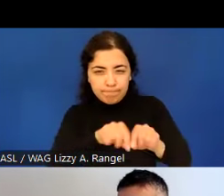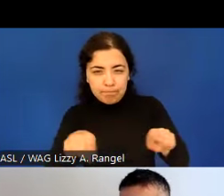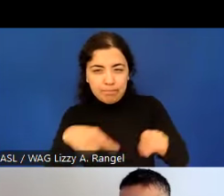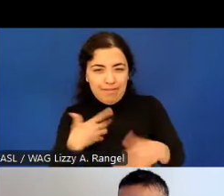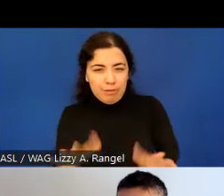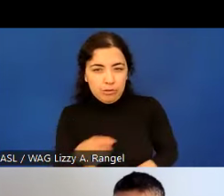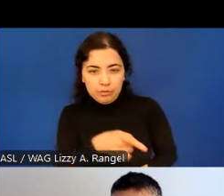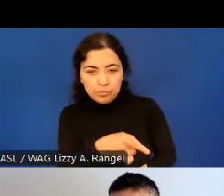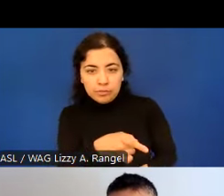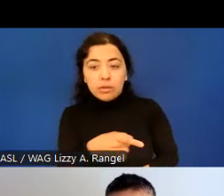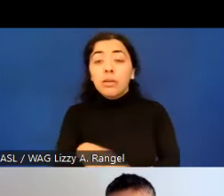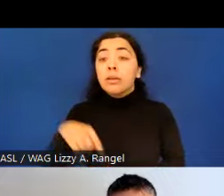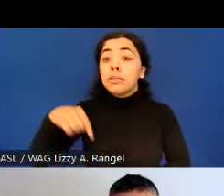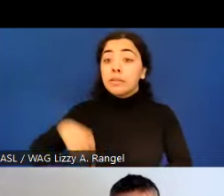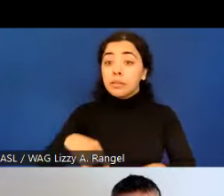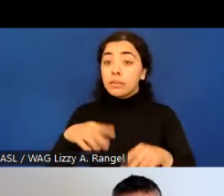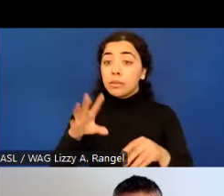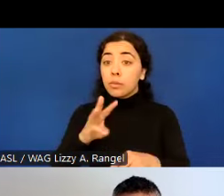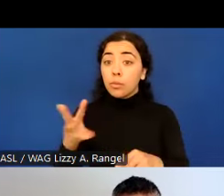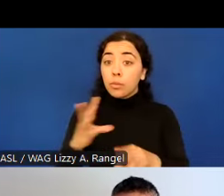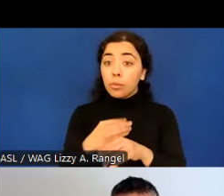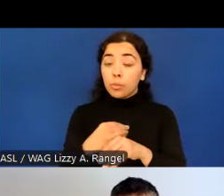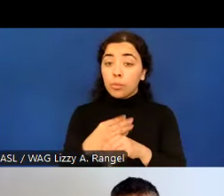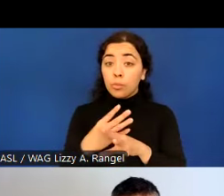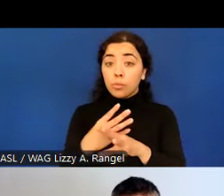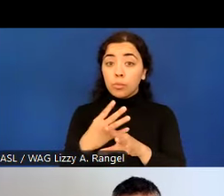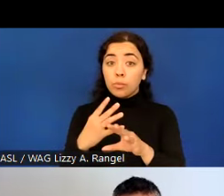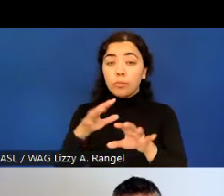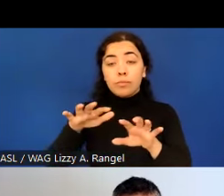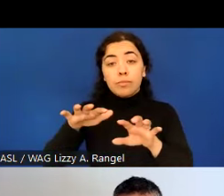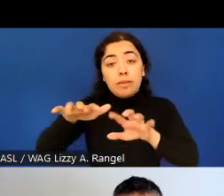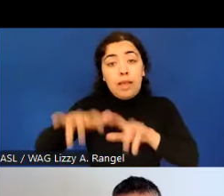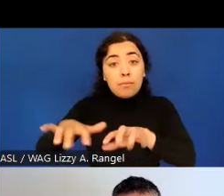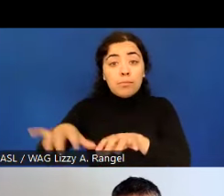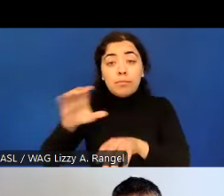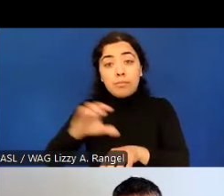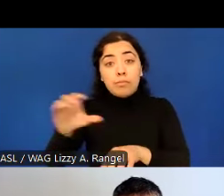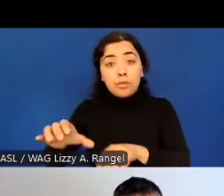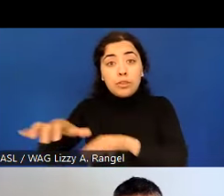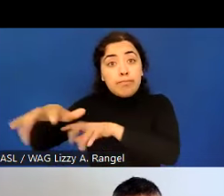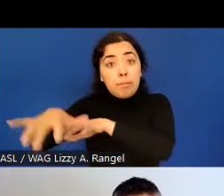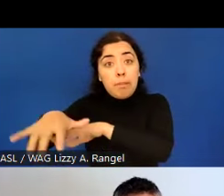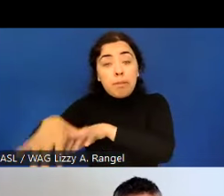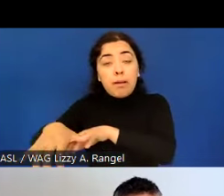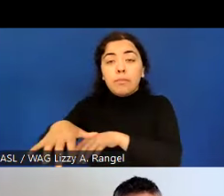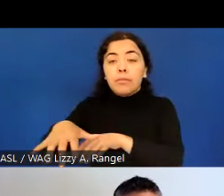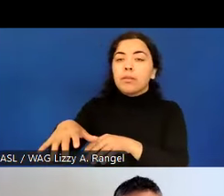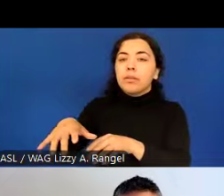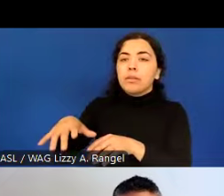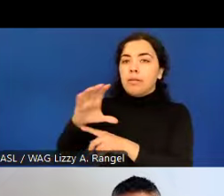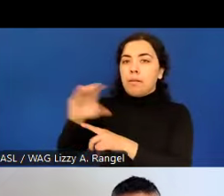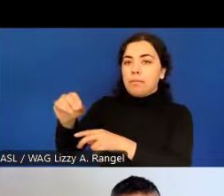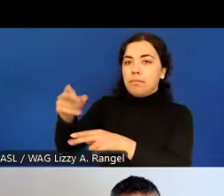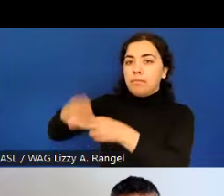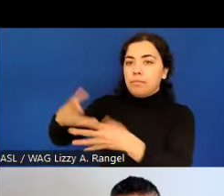it's captions first who is the live captions provider. Another really great company to be